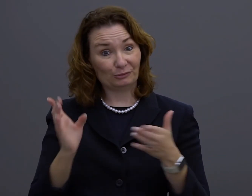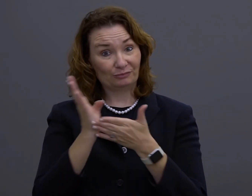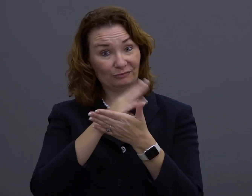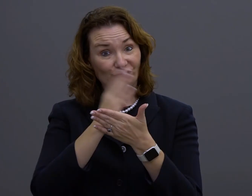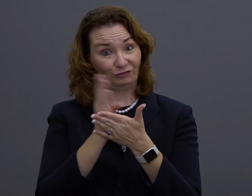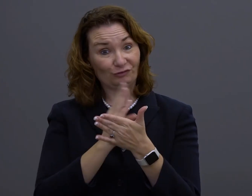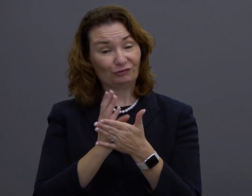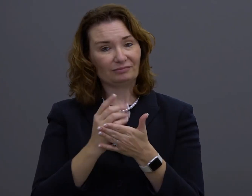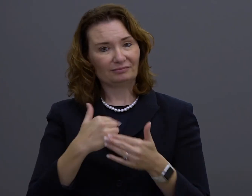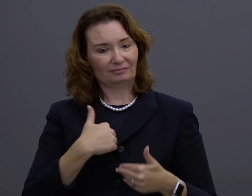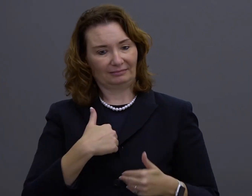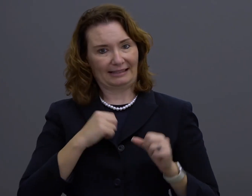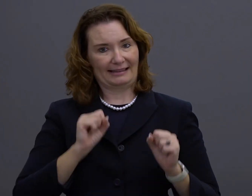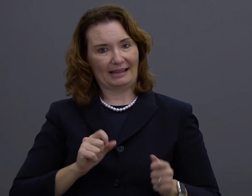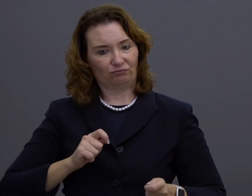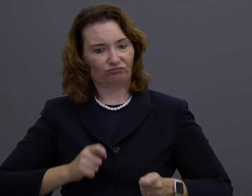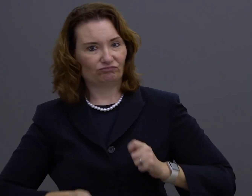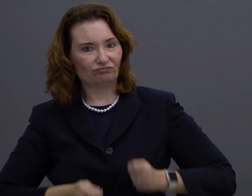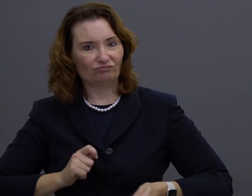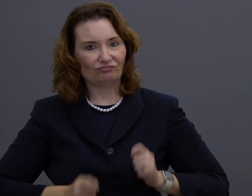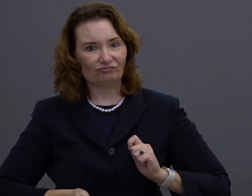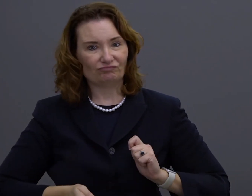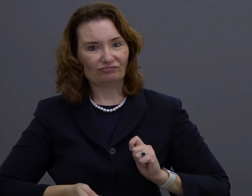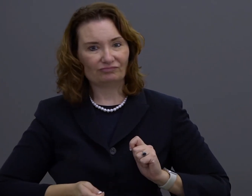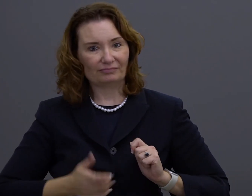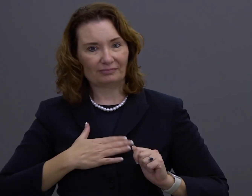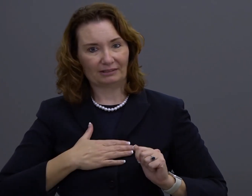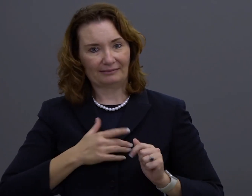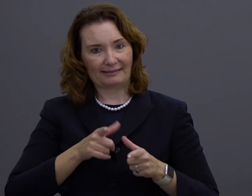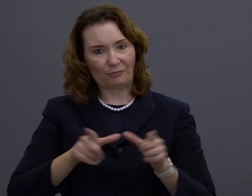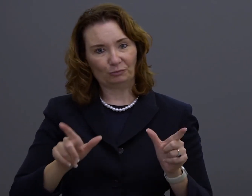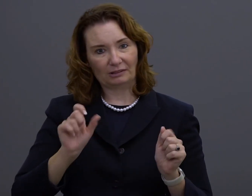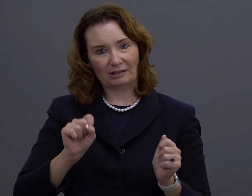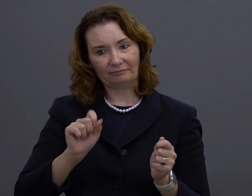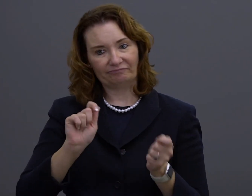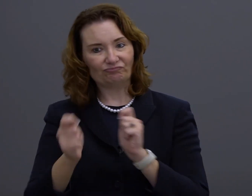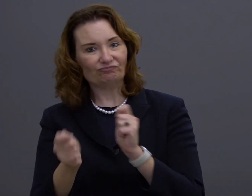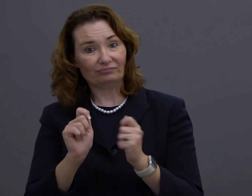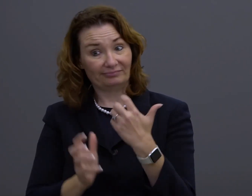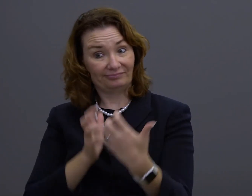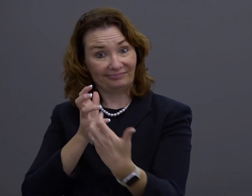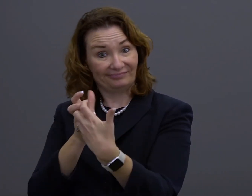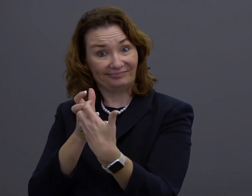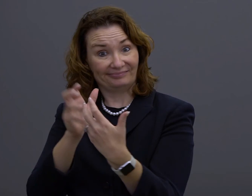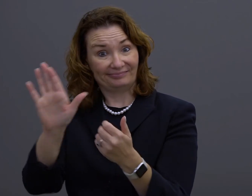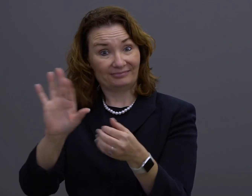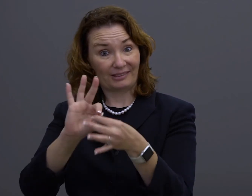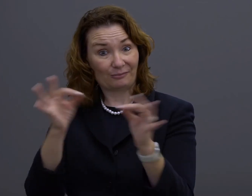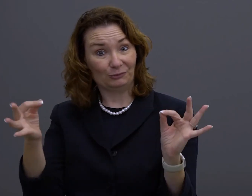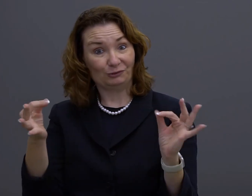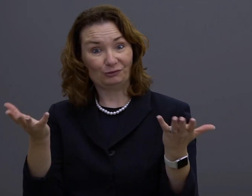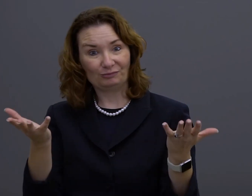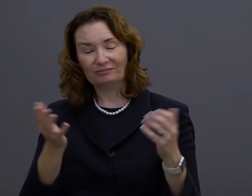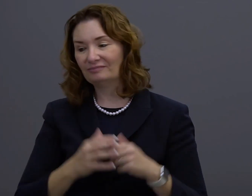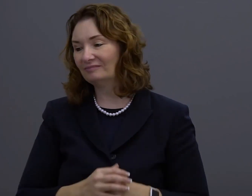Similarly, it is important that interpreters are capable of modifying language register to match the intent of the presentation being made by the Deaf professional needs attention.